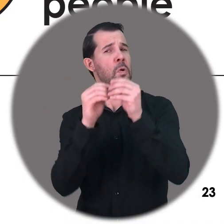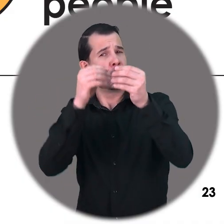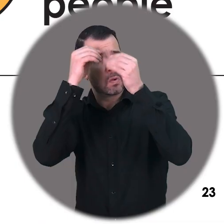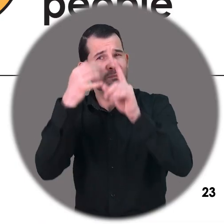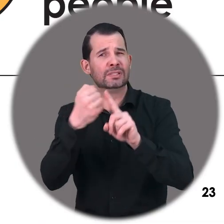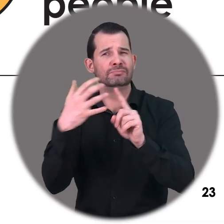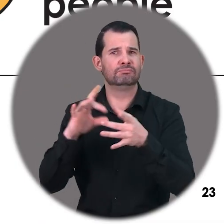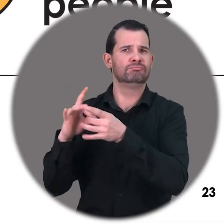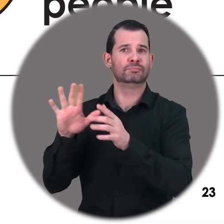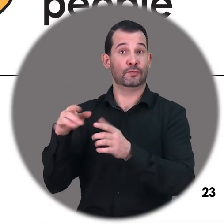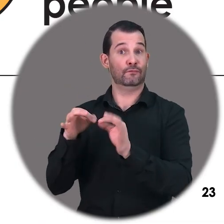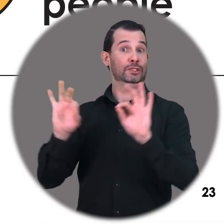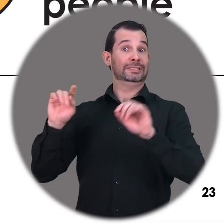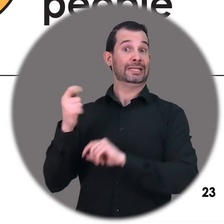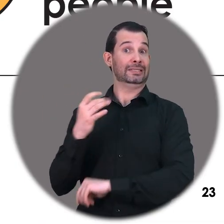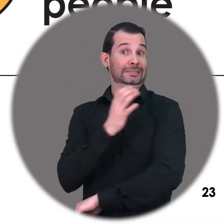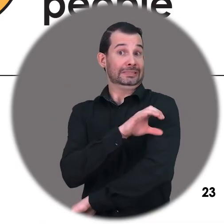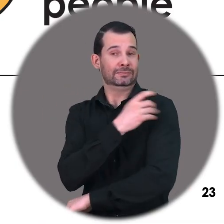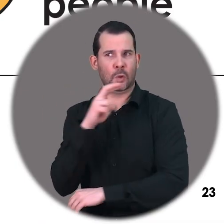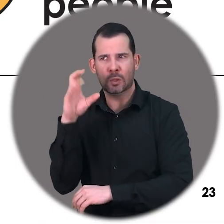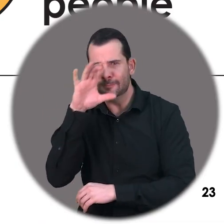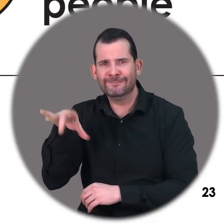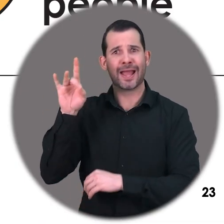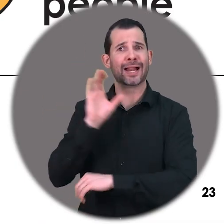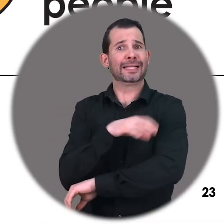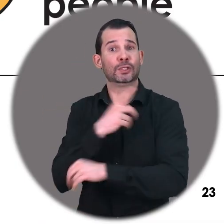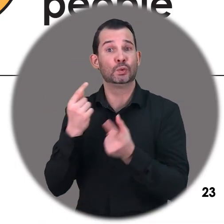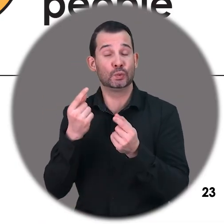For more information on free tax clinics or to find a clinic,